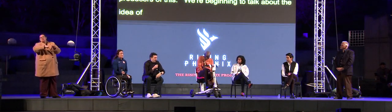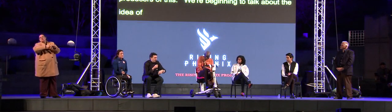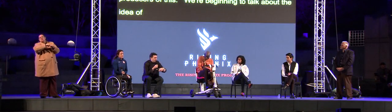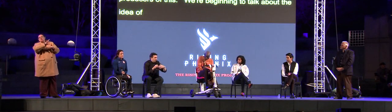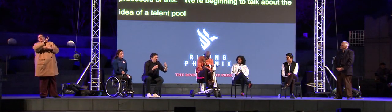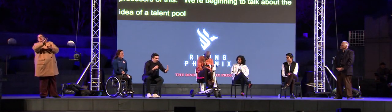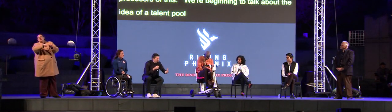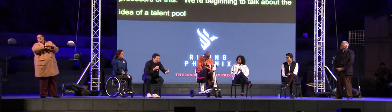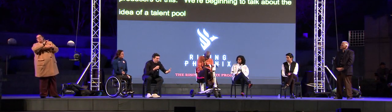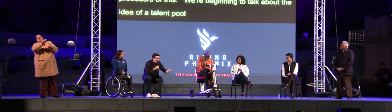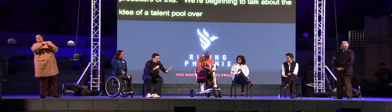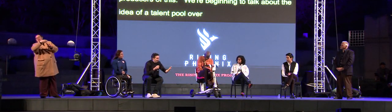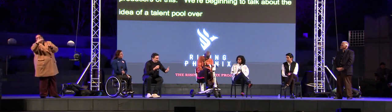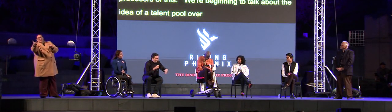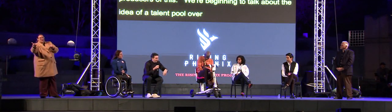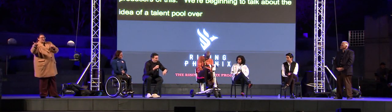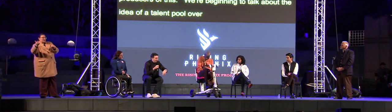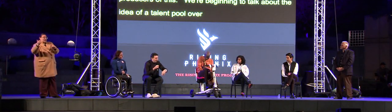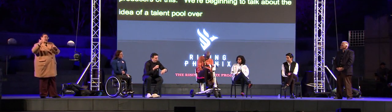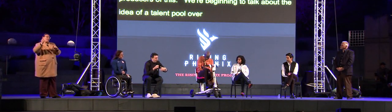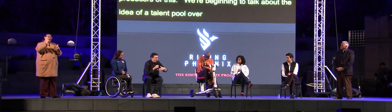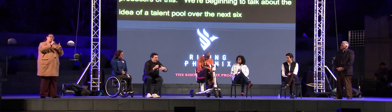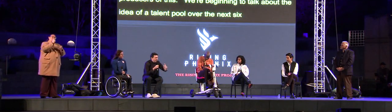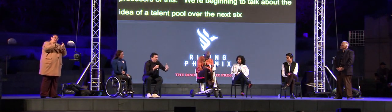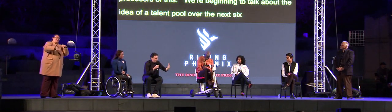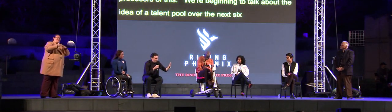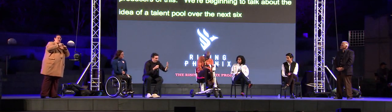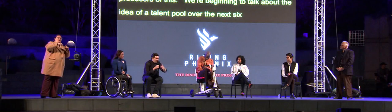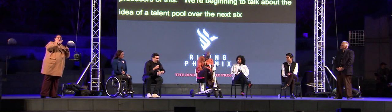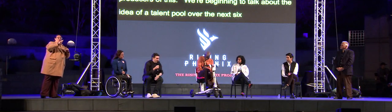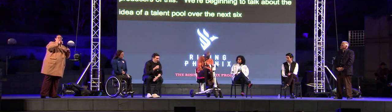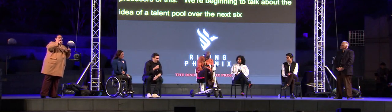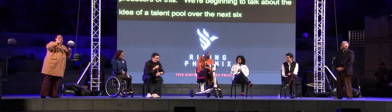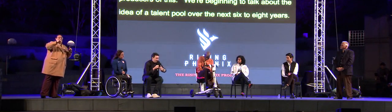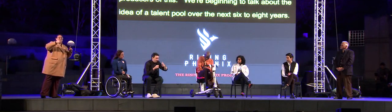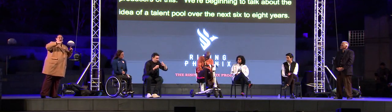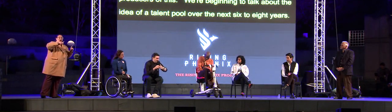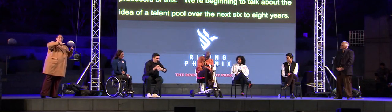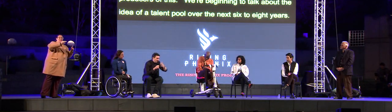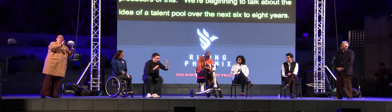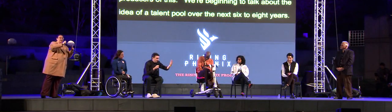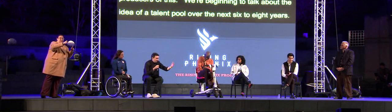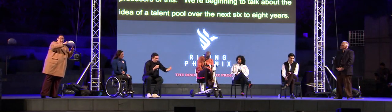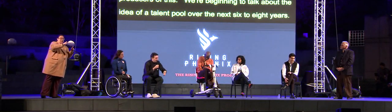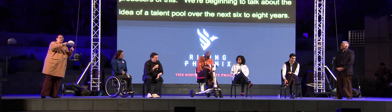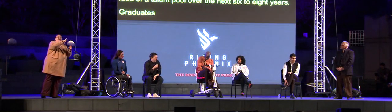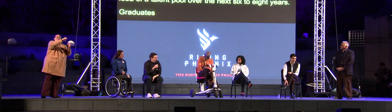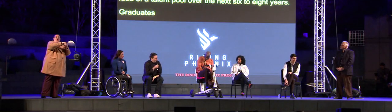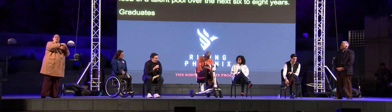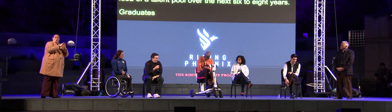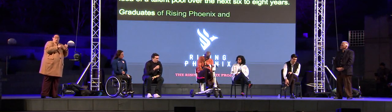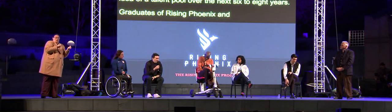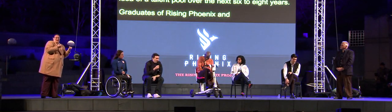and graduates of Rising Phoenix who then become part of what we do but go on to do something else.